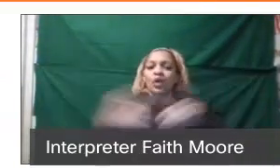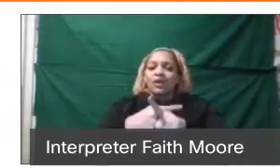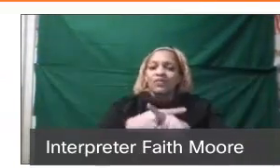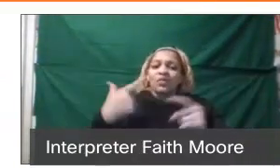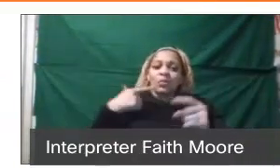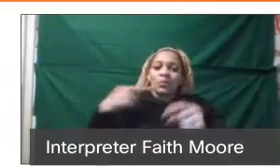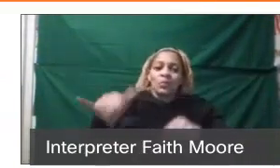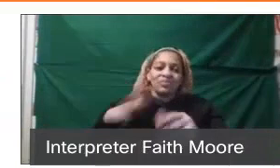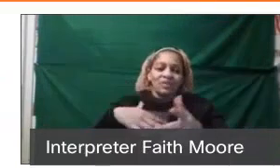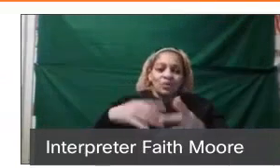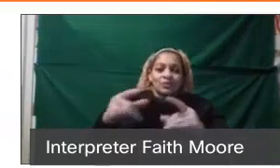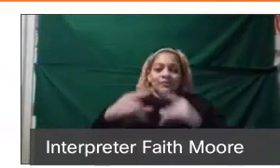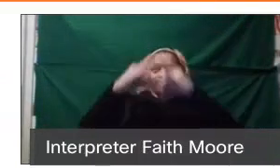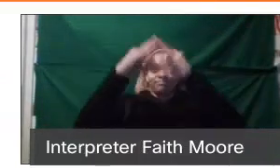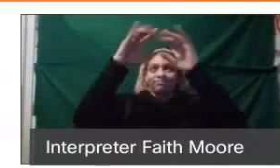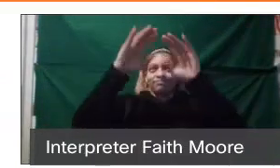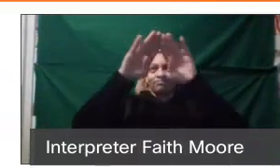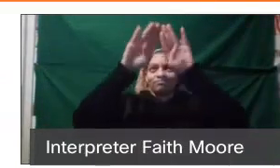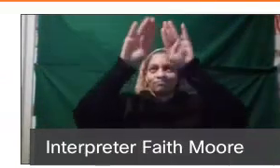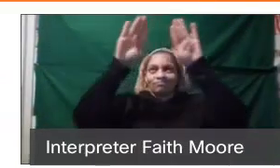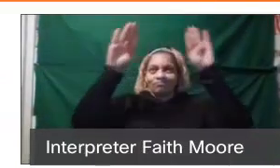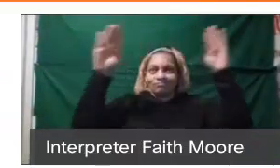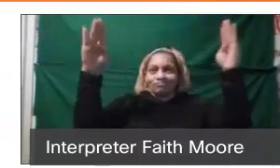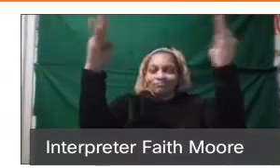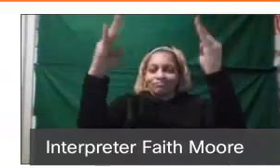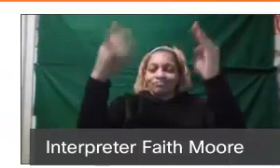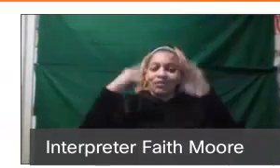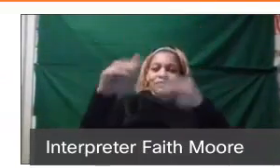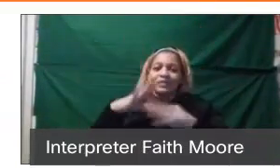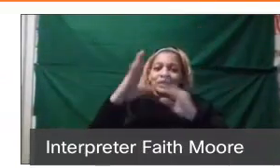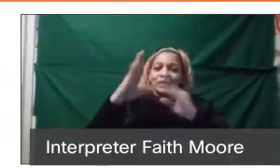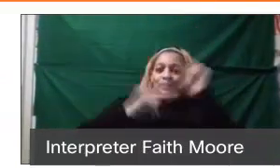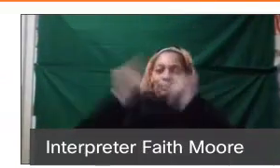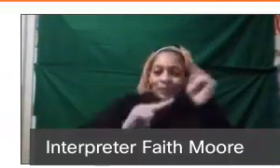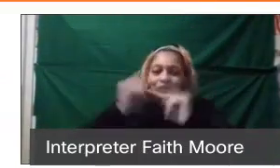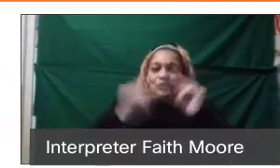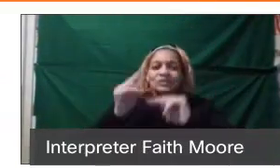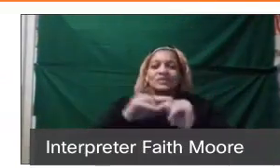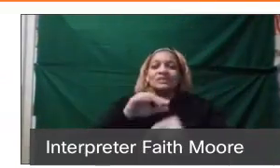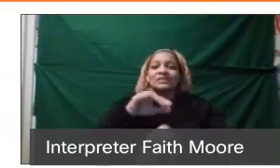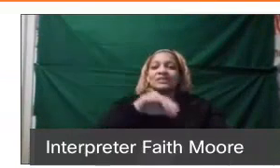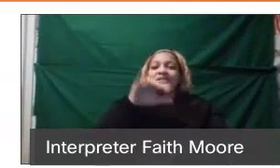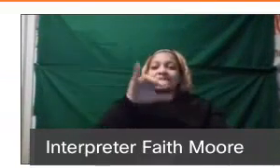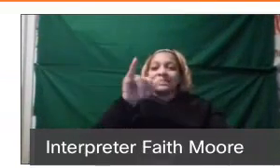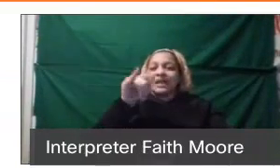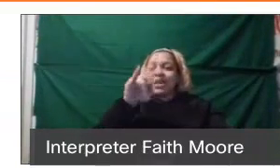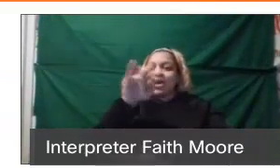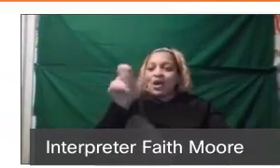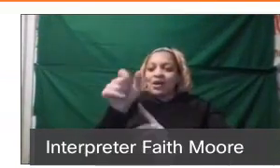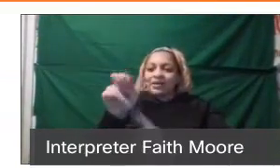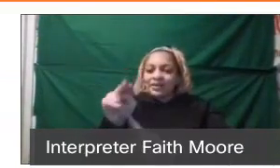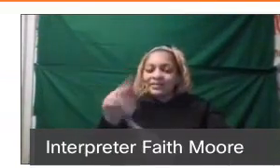Um, there's an appliance store, it has an awning that that will be a result working to resolve that conflict. And then also the daycare.